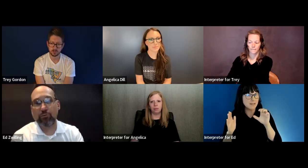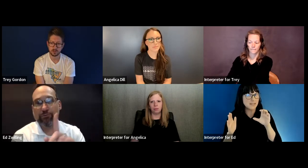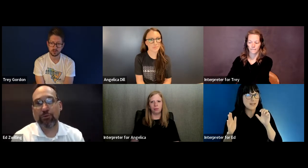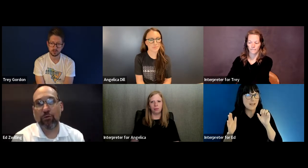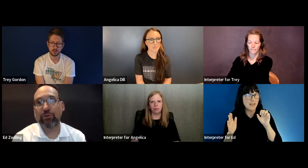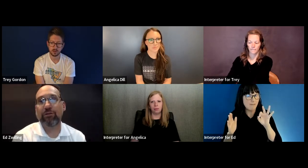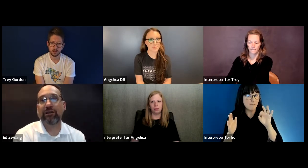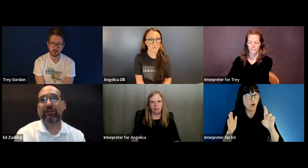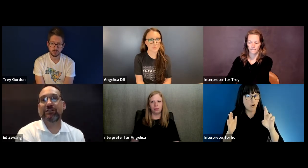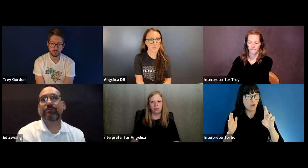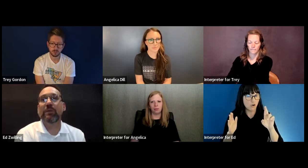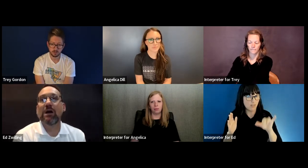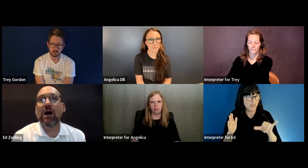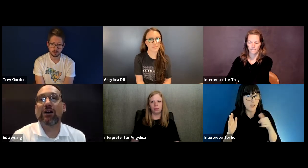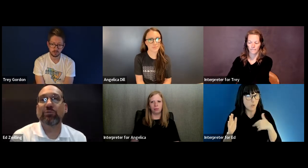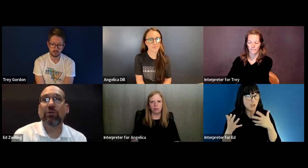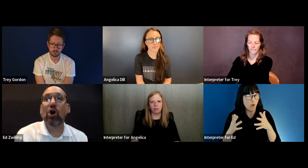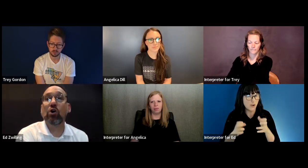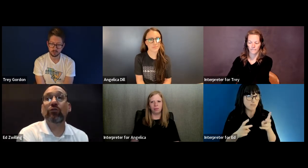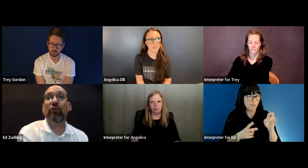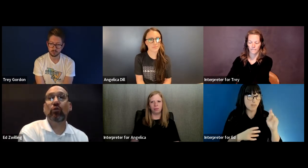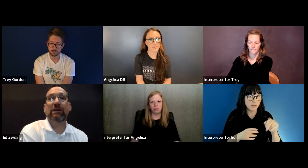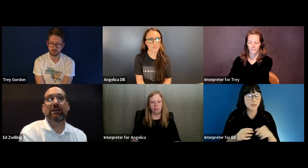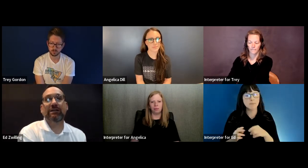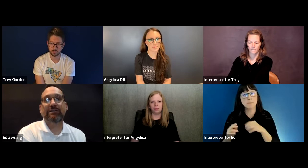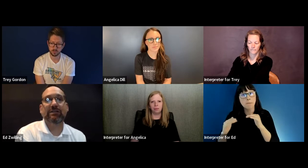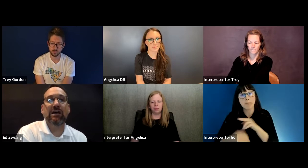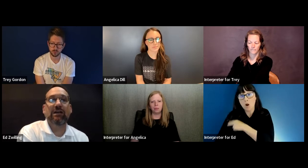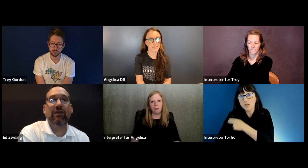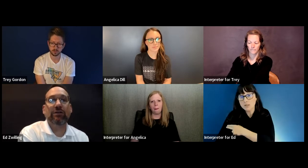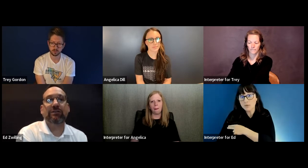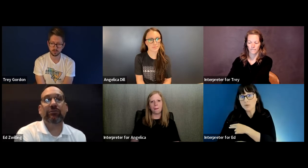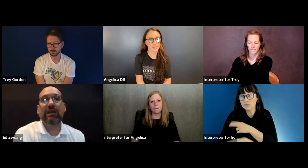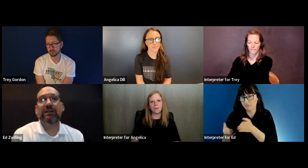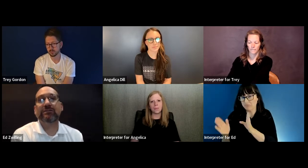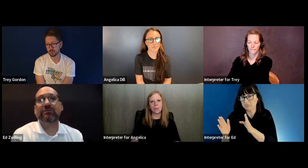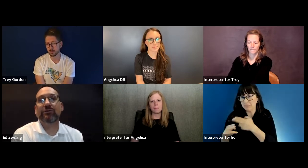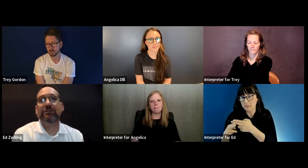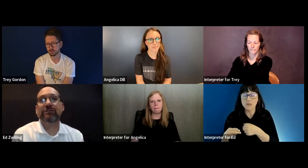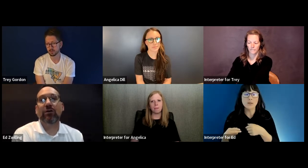we've already provided a link to hospital also recognizes that auxiliary aids and services are